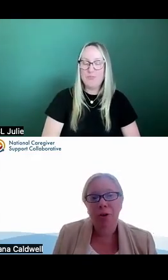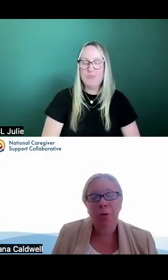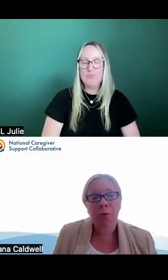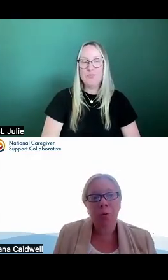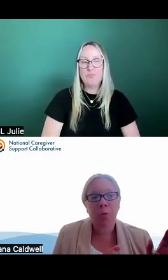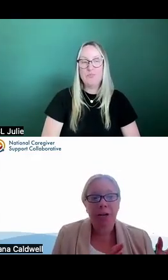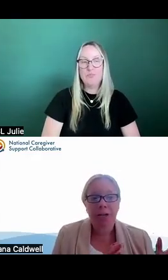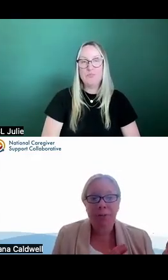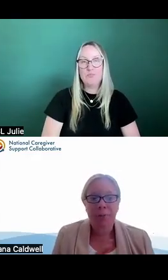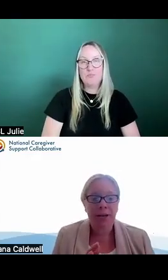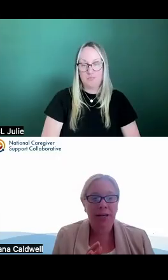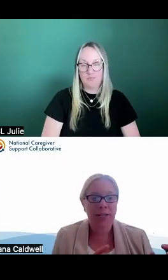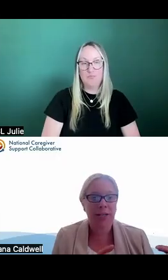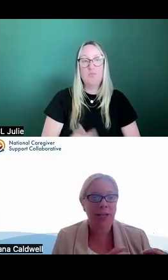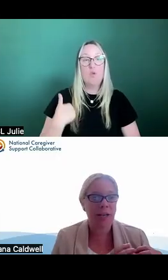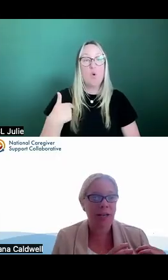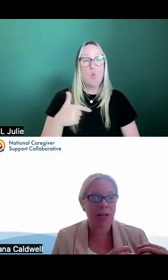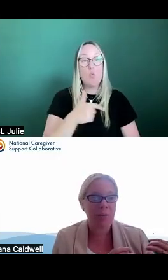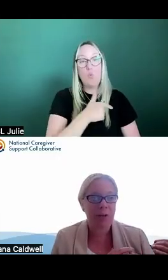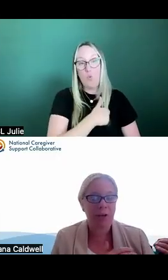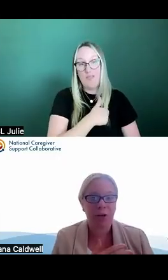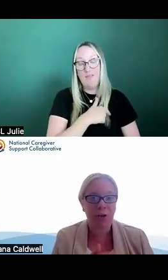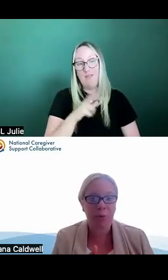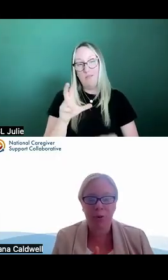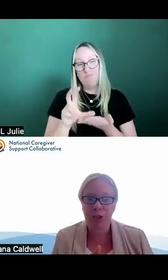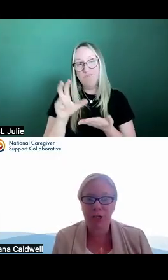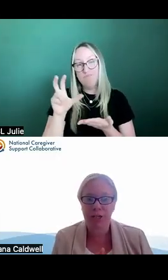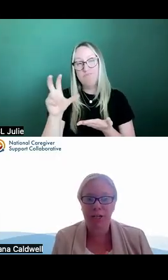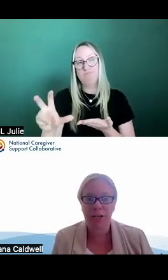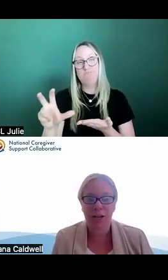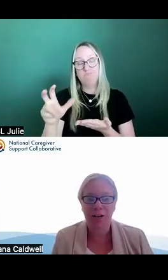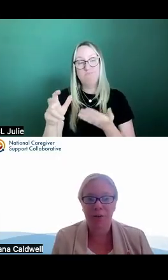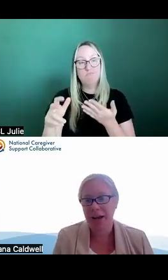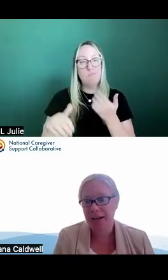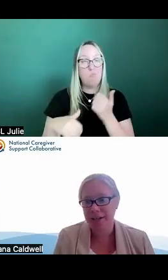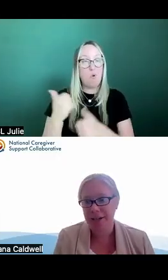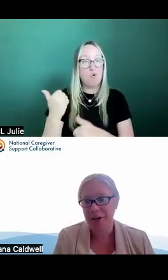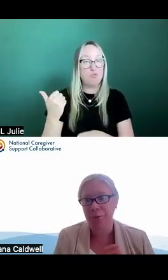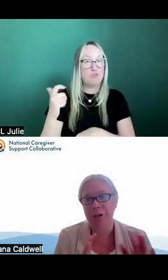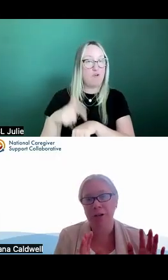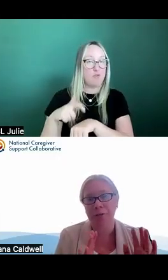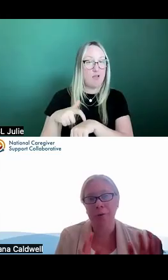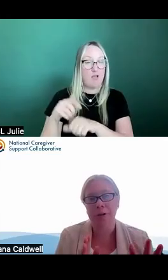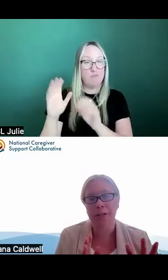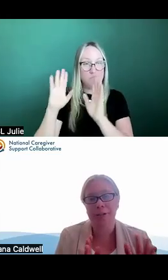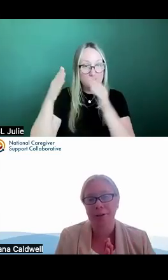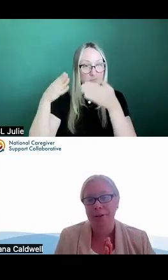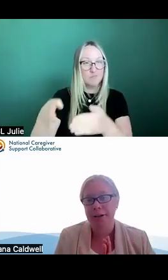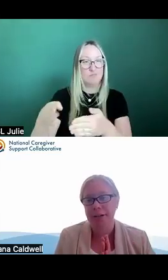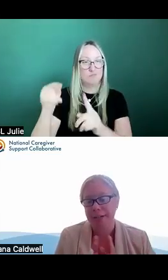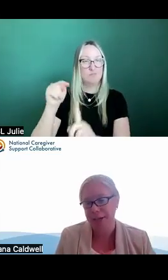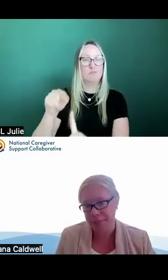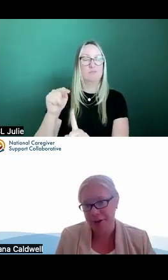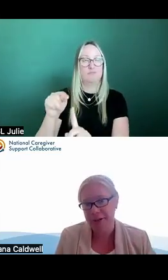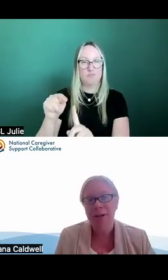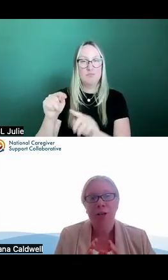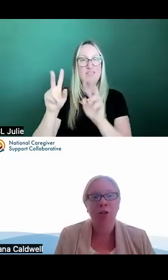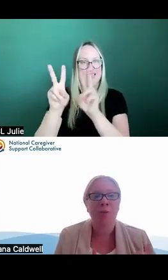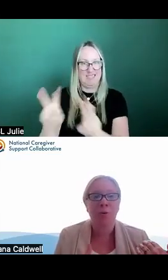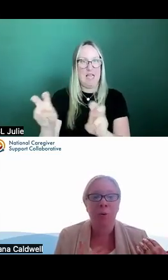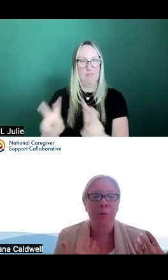So we spent a good portion of the past year, really focused on assessment. So before we